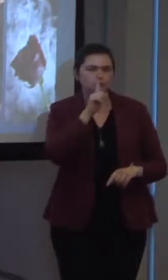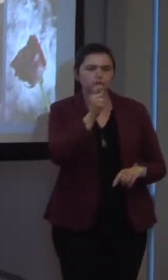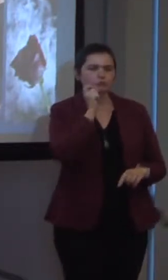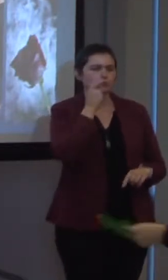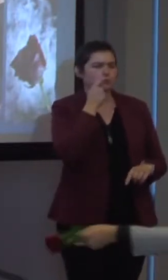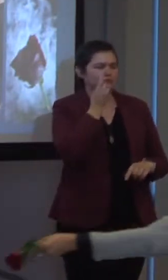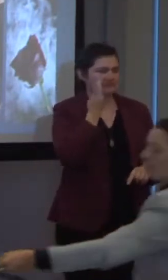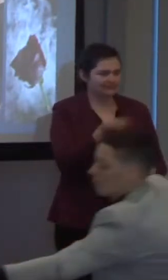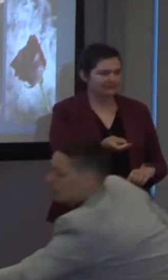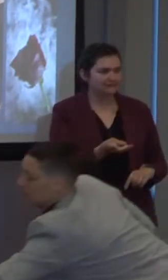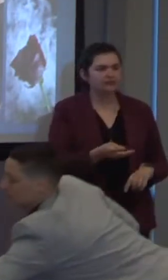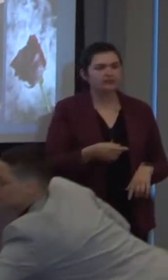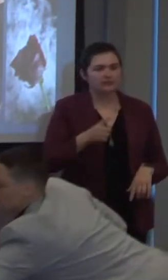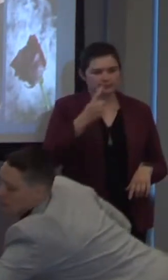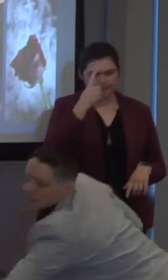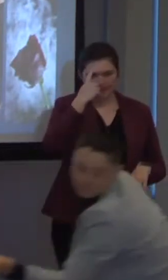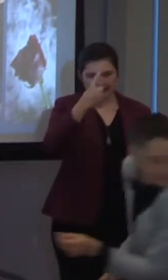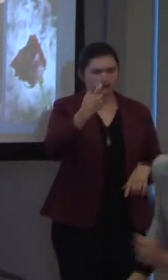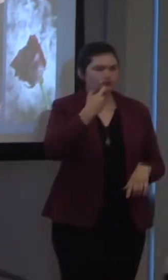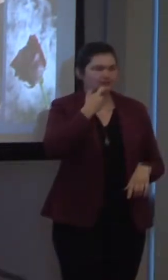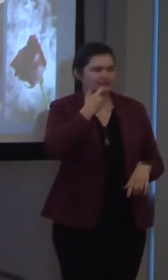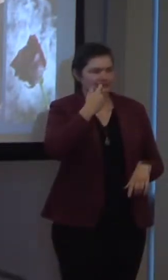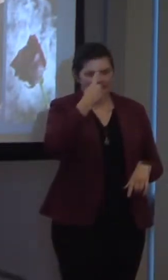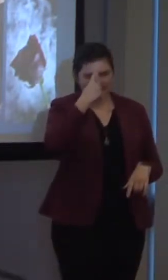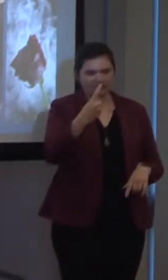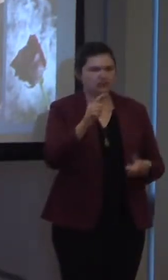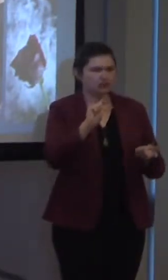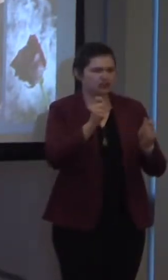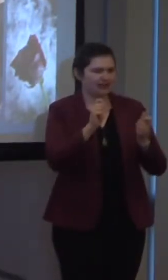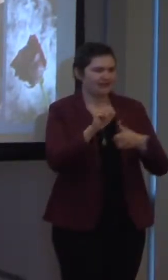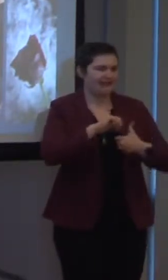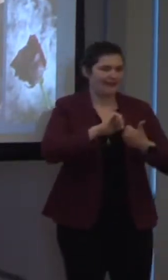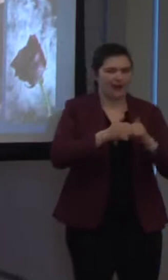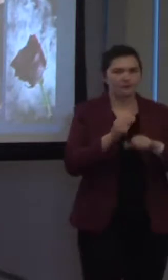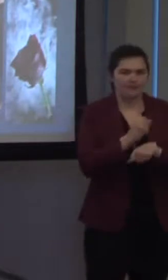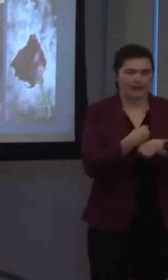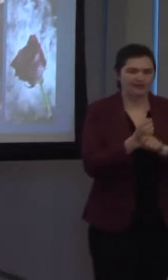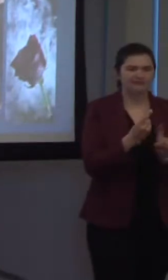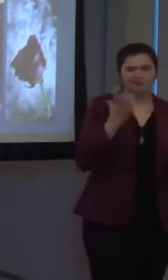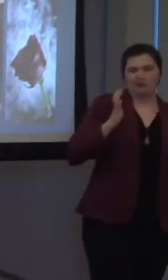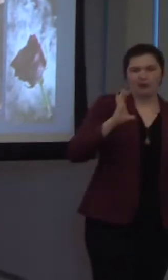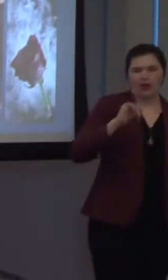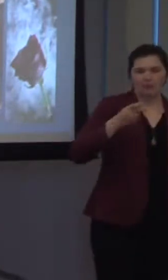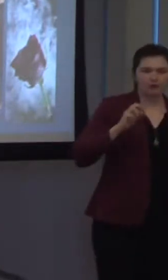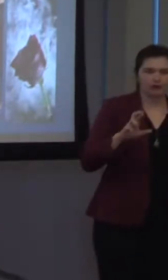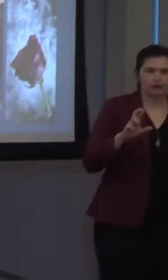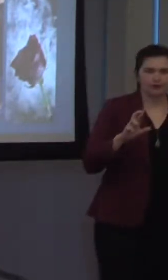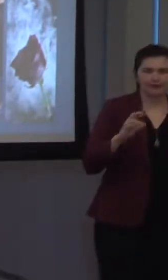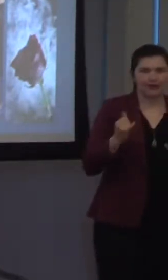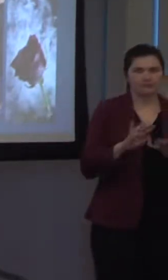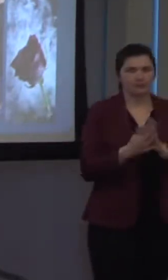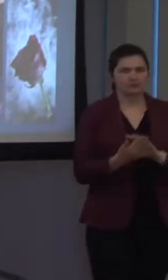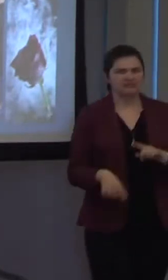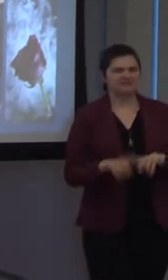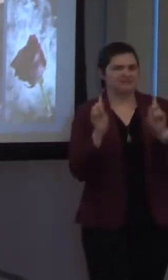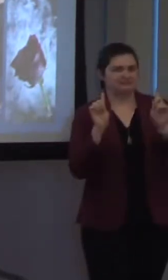when recent pennies came about, they changed how they were made. They used to be from copper to some type of composite,